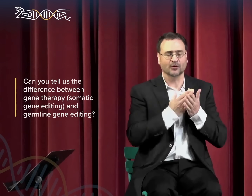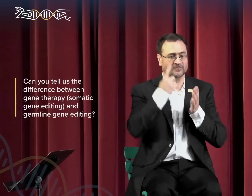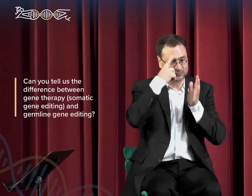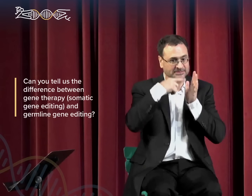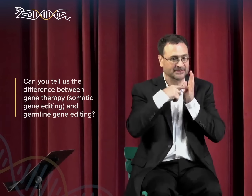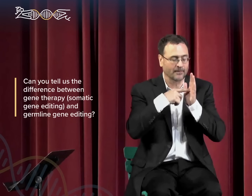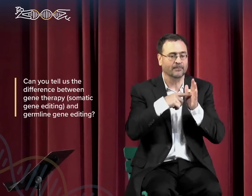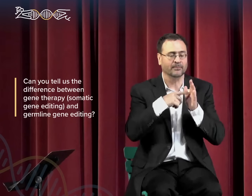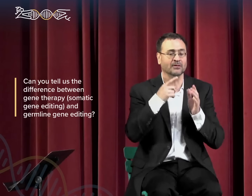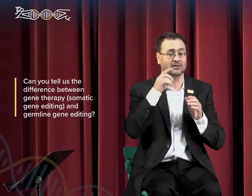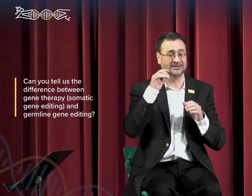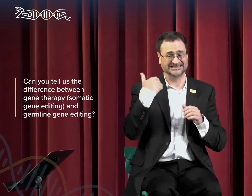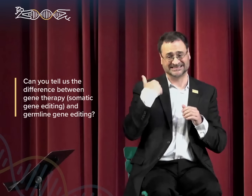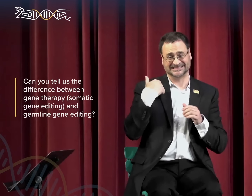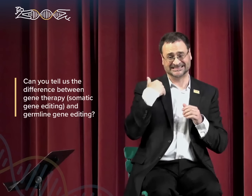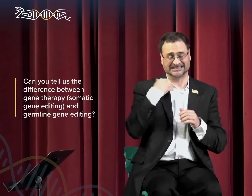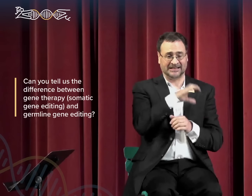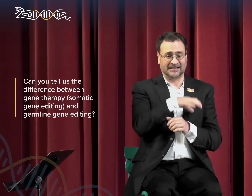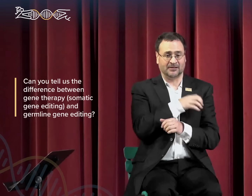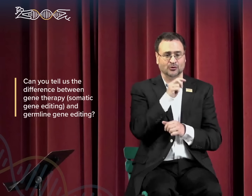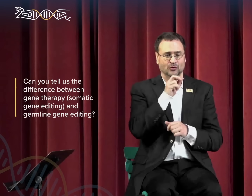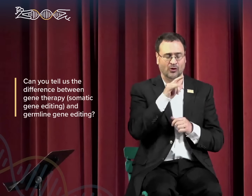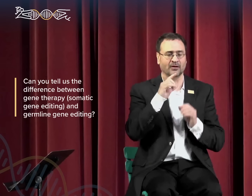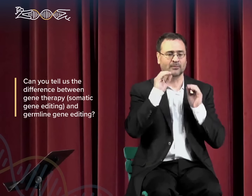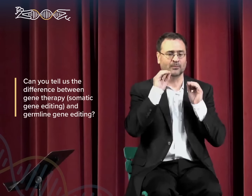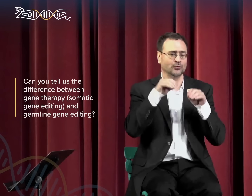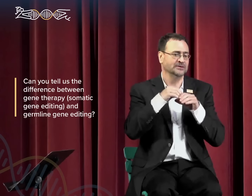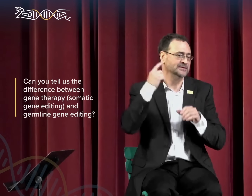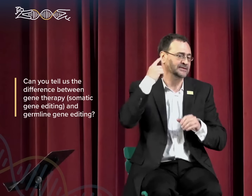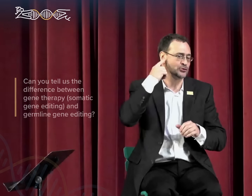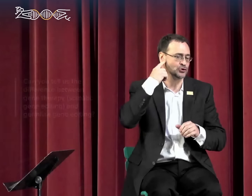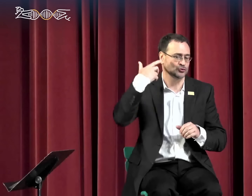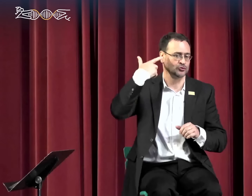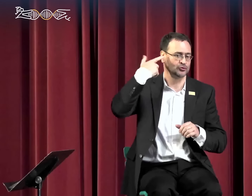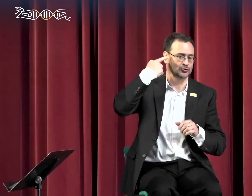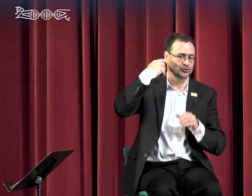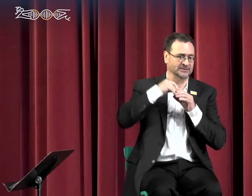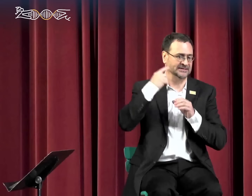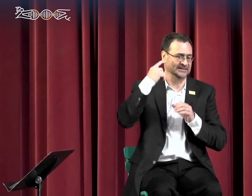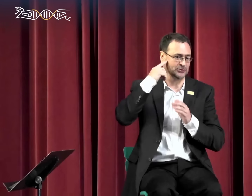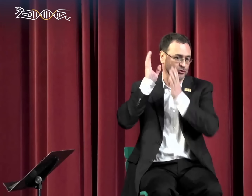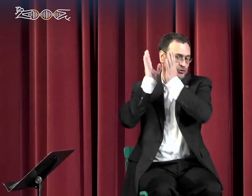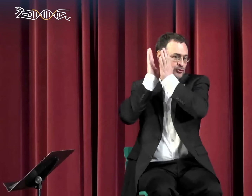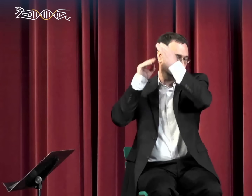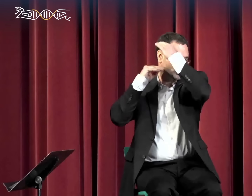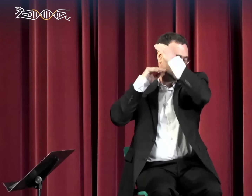So, in the most recent trials they were injecting gene editing into the ear